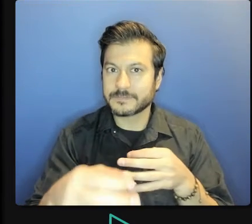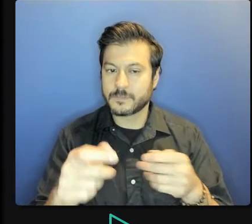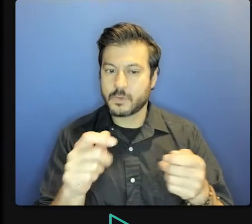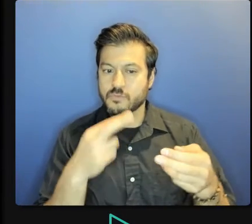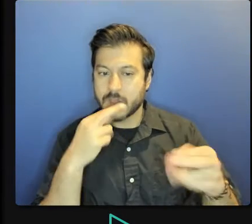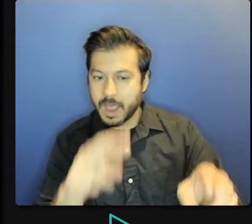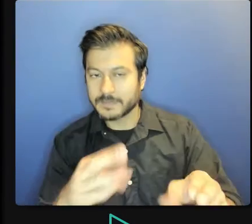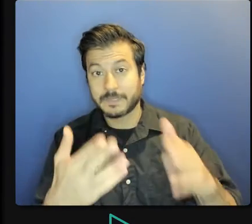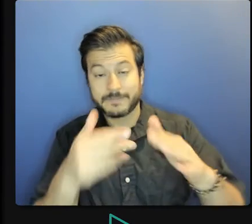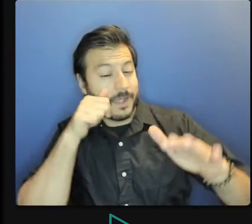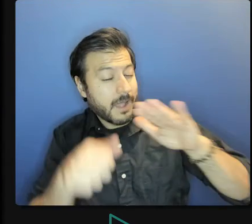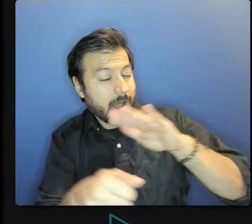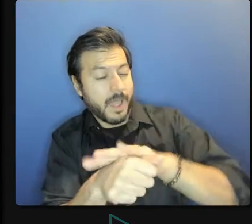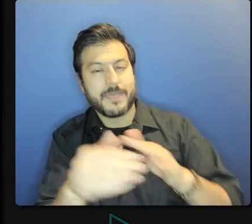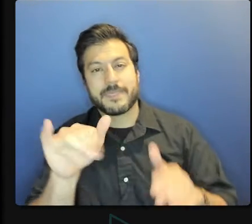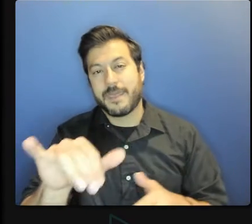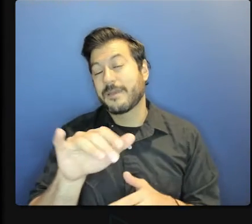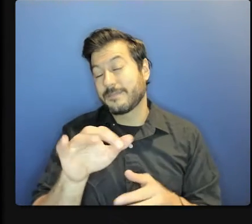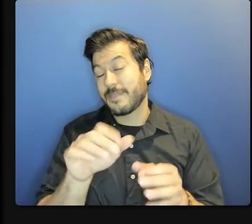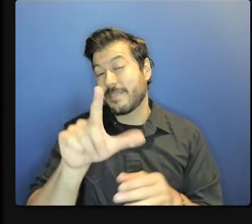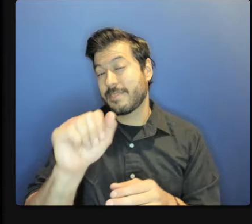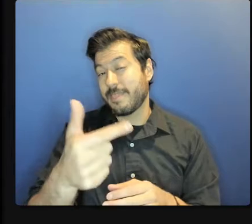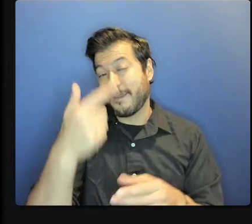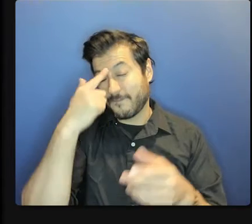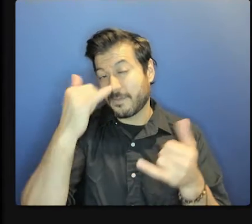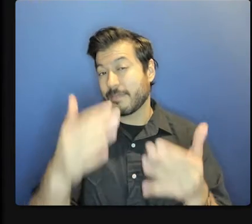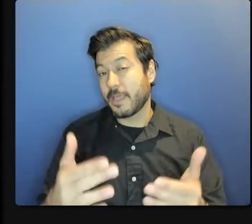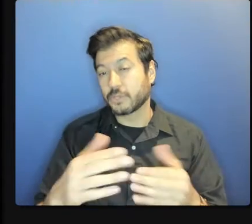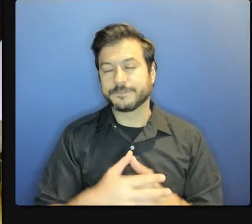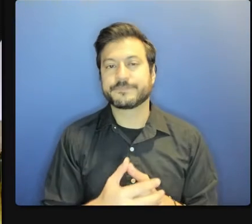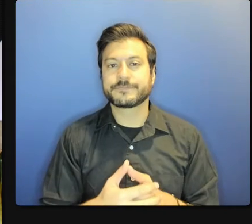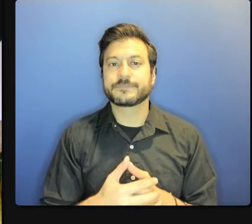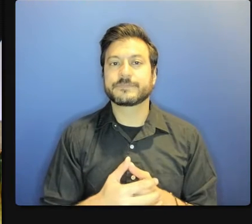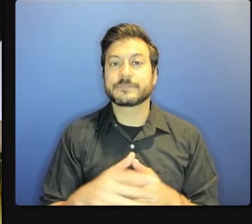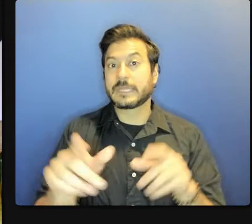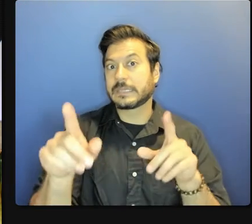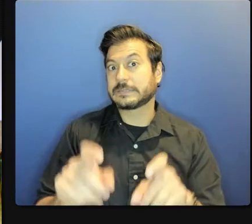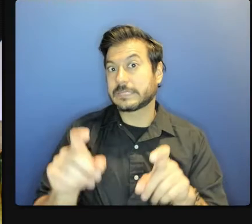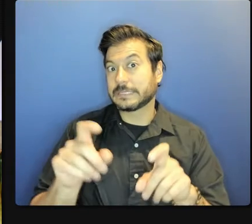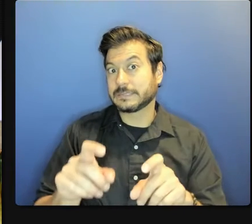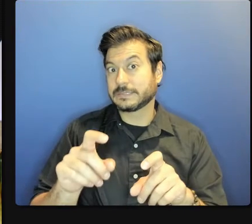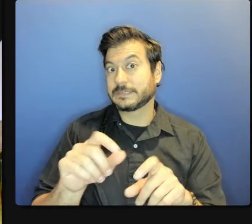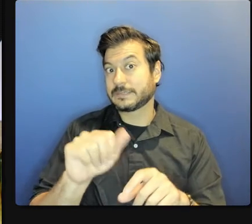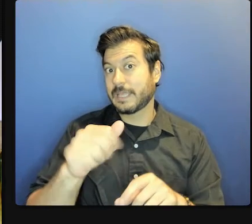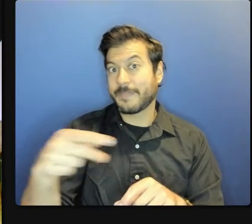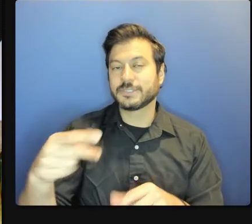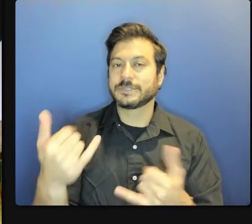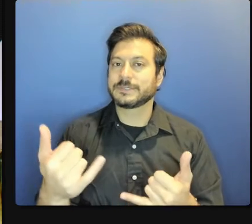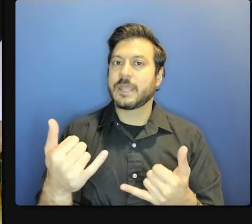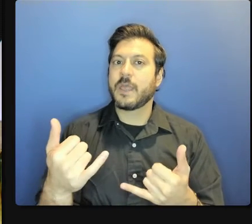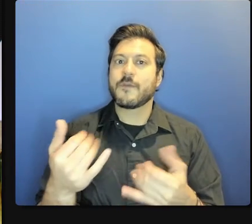and react to that, perhaps hiding some of that latency for the player. The Content Test Application used for game streaming